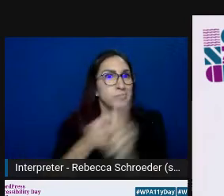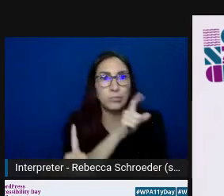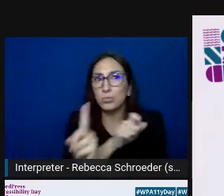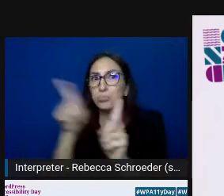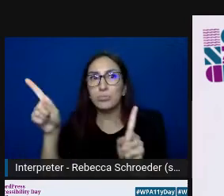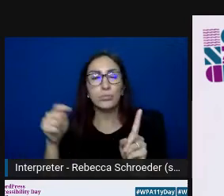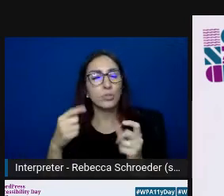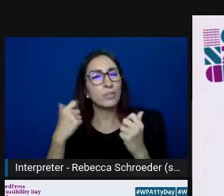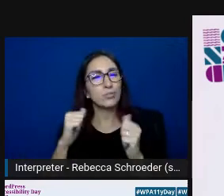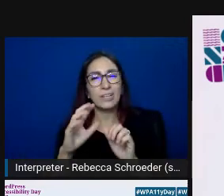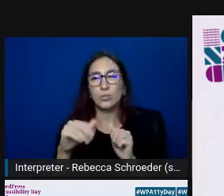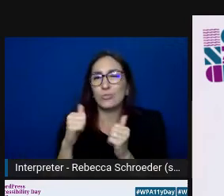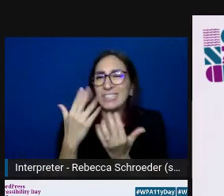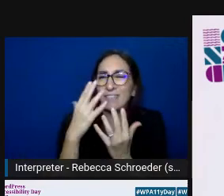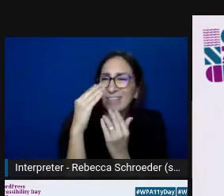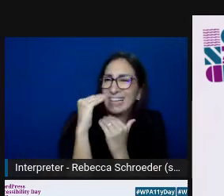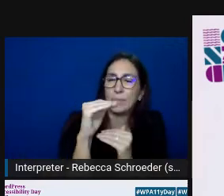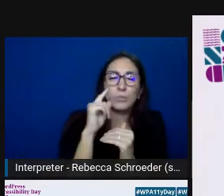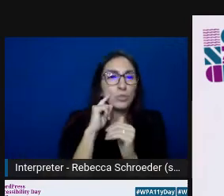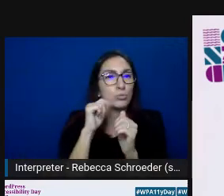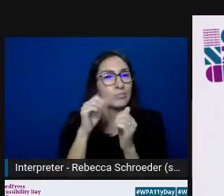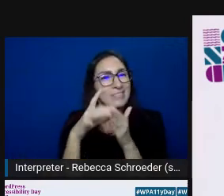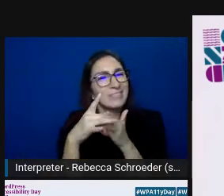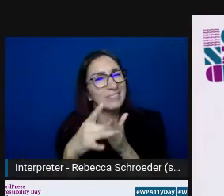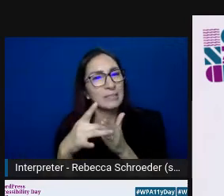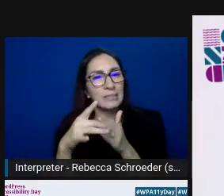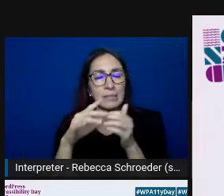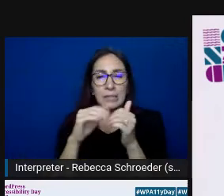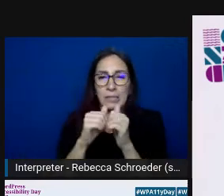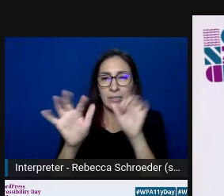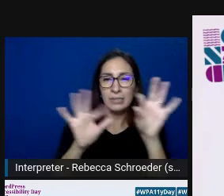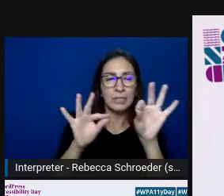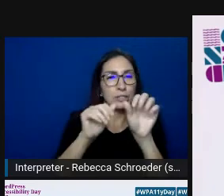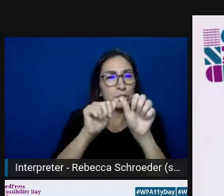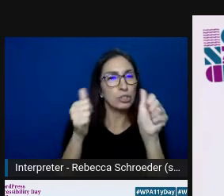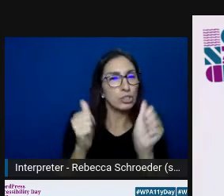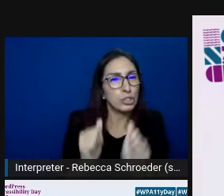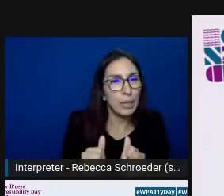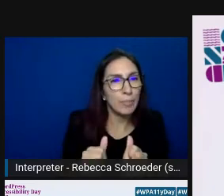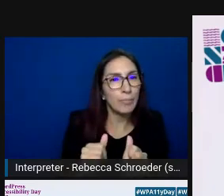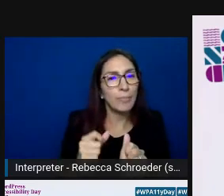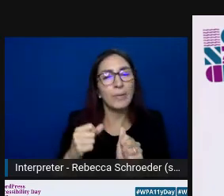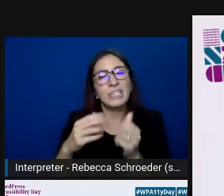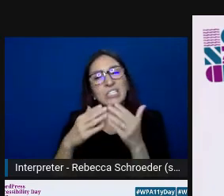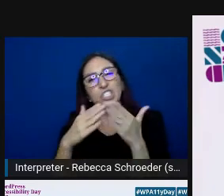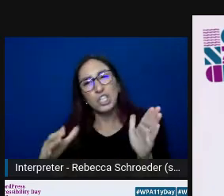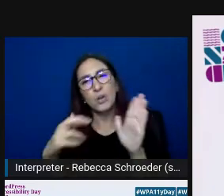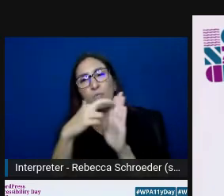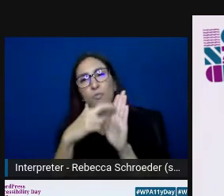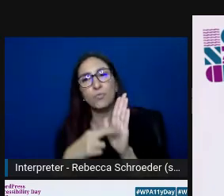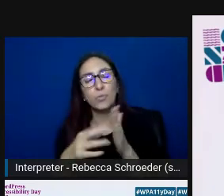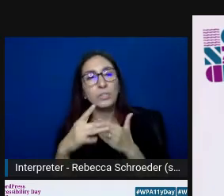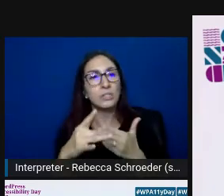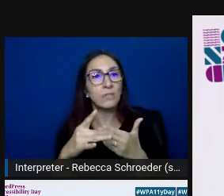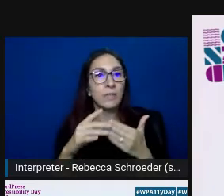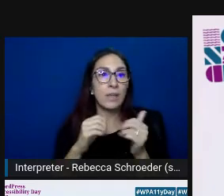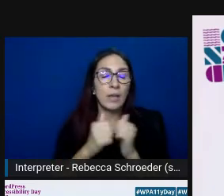and give them some rules about what they can and can't put into the pages.